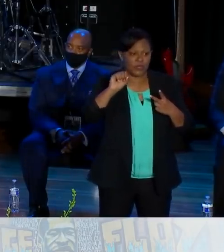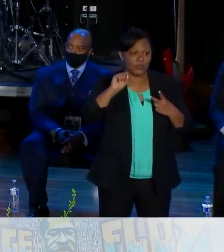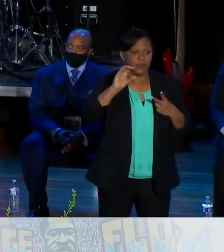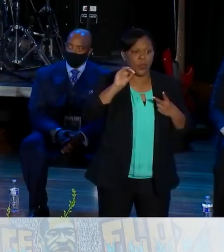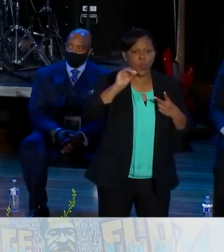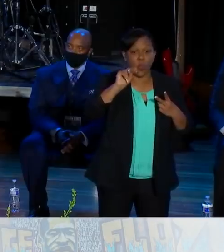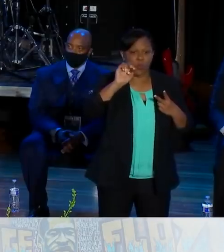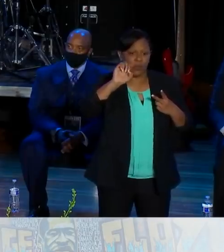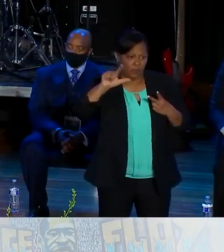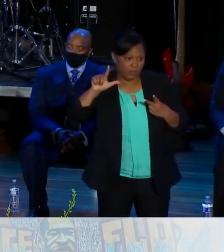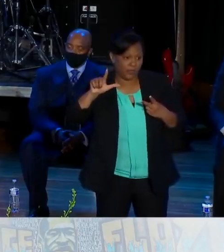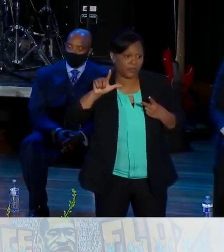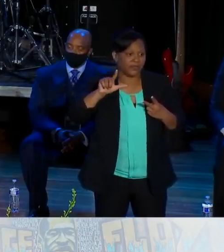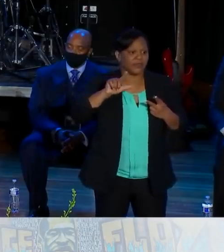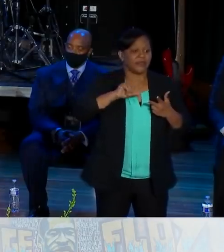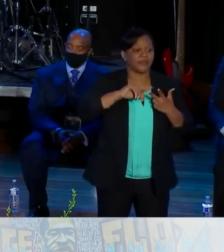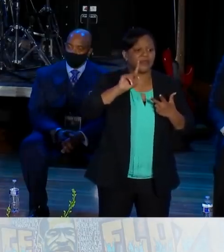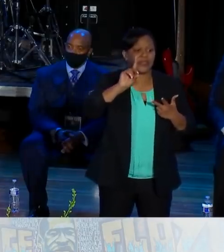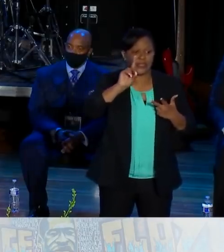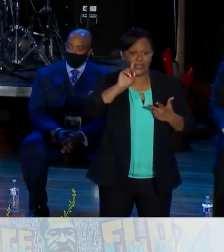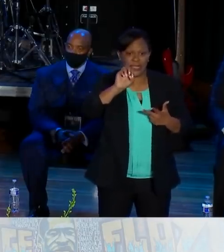I WANT TO THANK LAWYERS LIKE